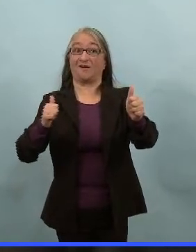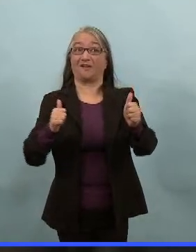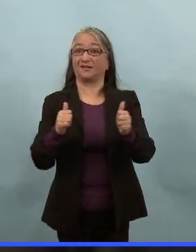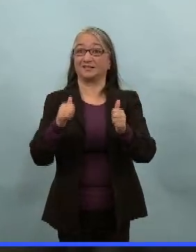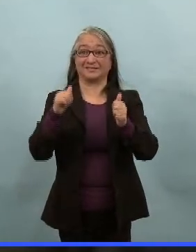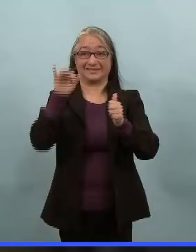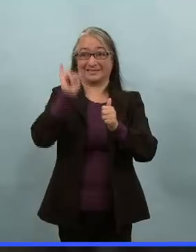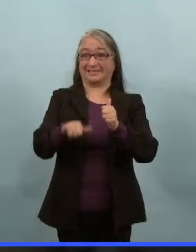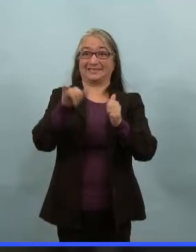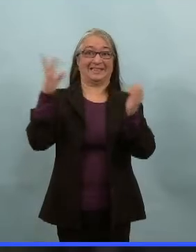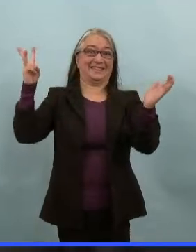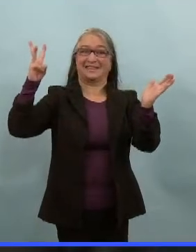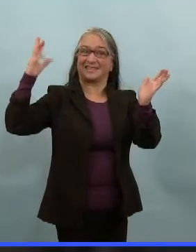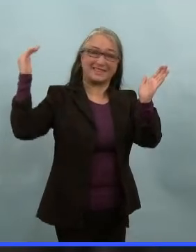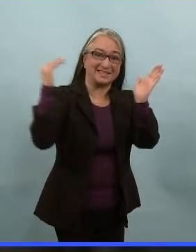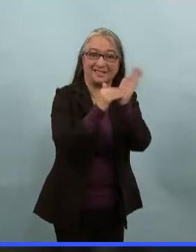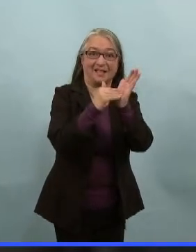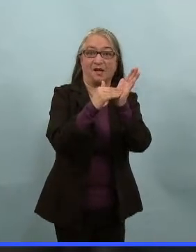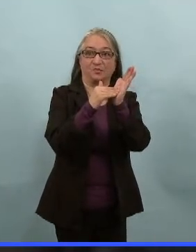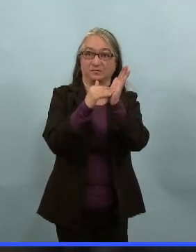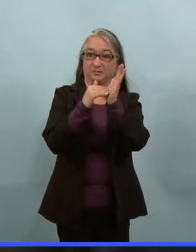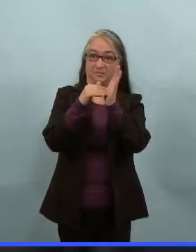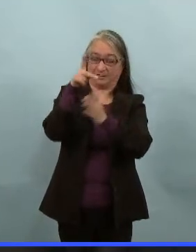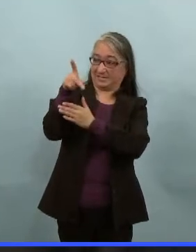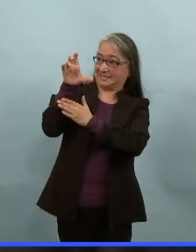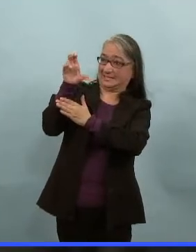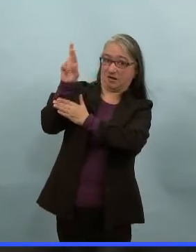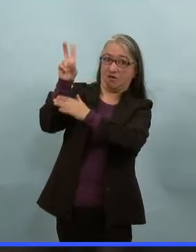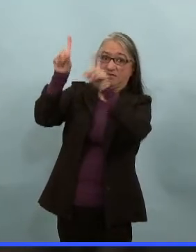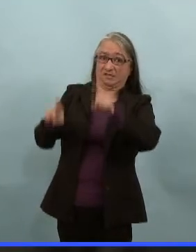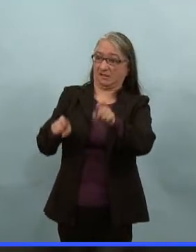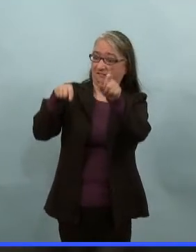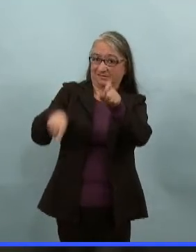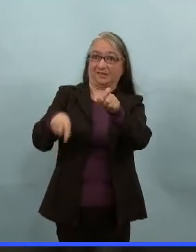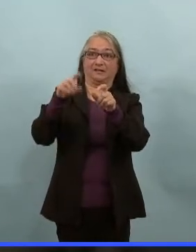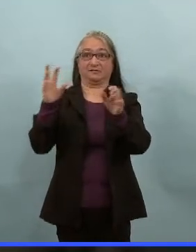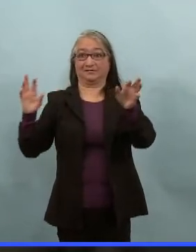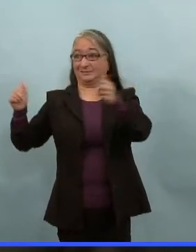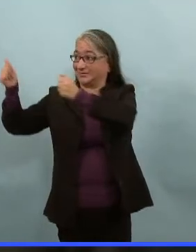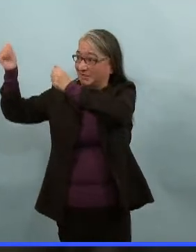pcr testings we're transitioning to that rapid antigen test today as well so we'll still have